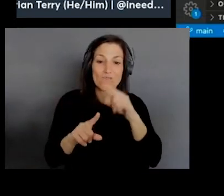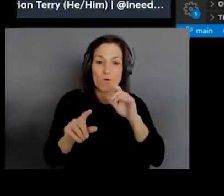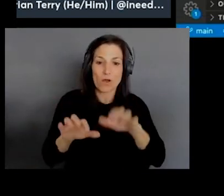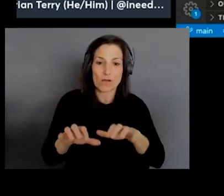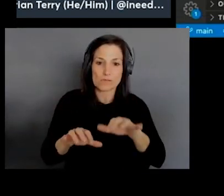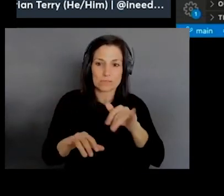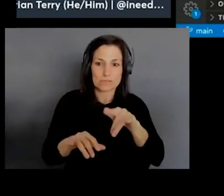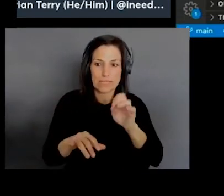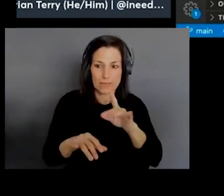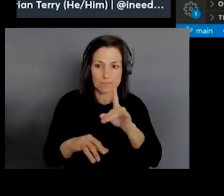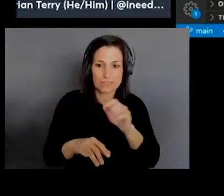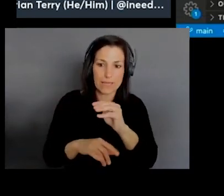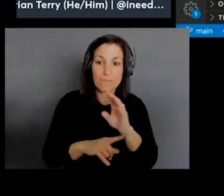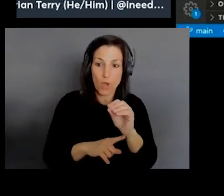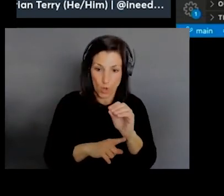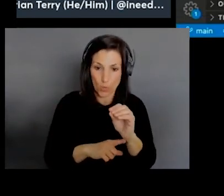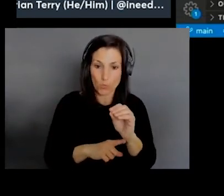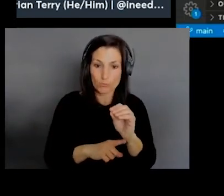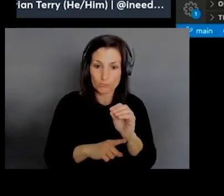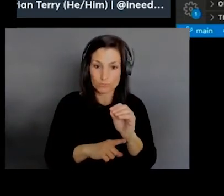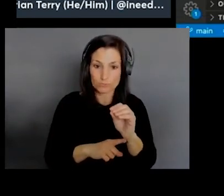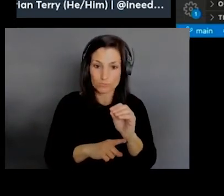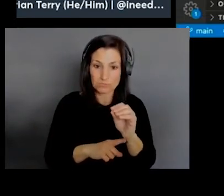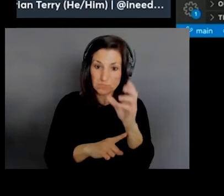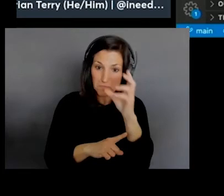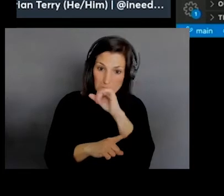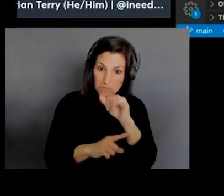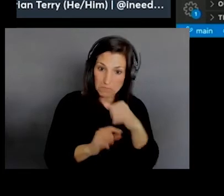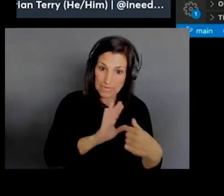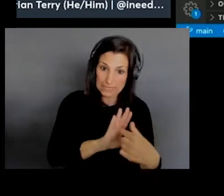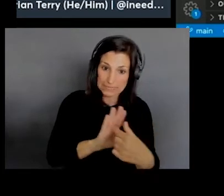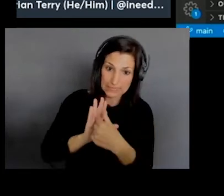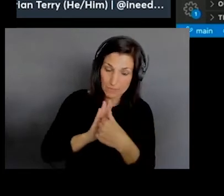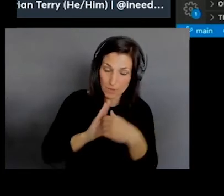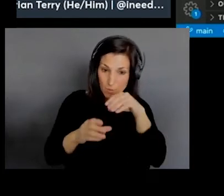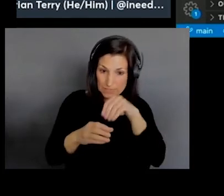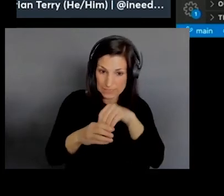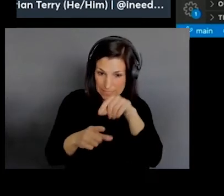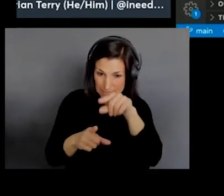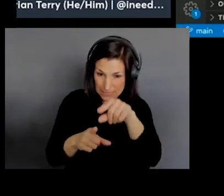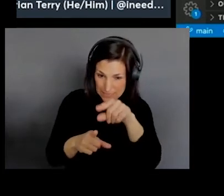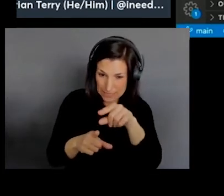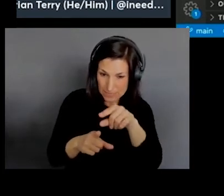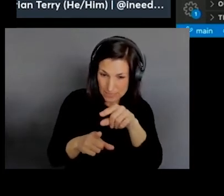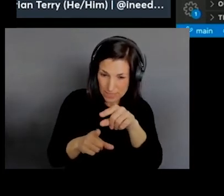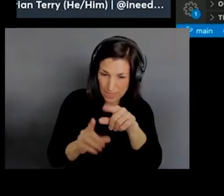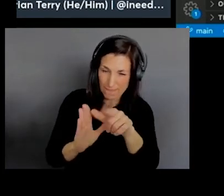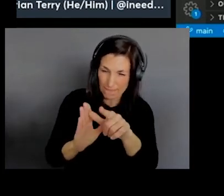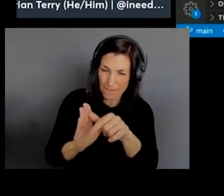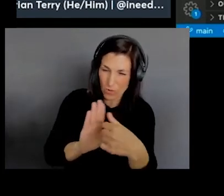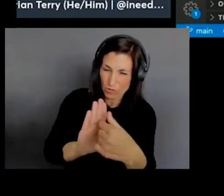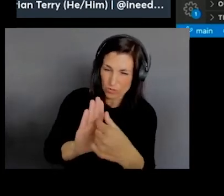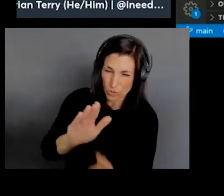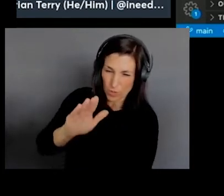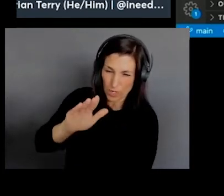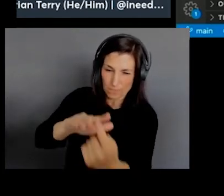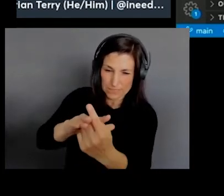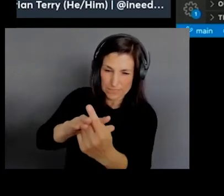And assuming that demo is in the payload, and again, in the demo later, I'll show you where this comes in. We will invoke this function,